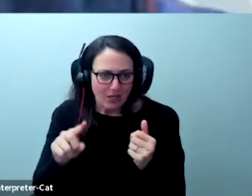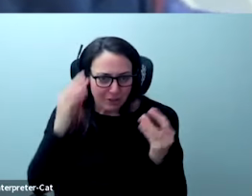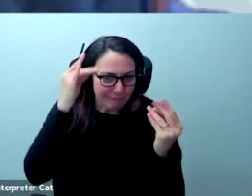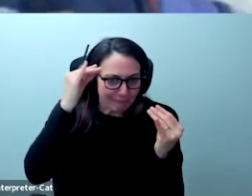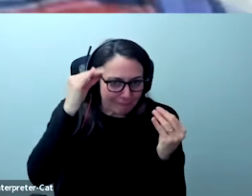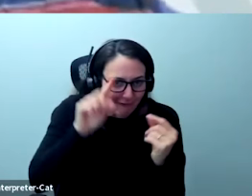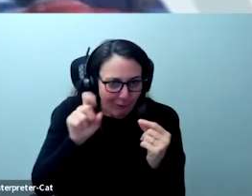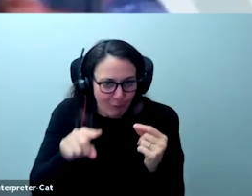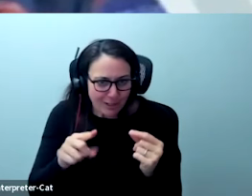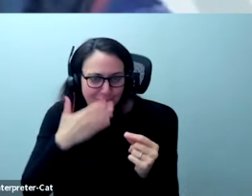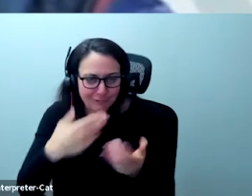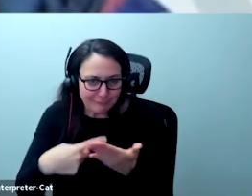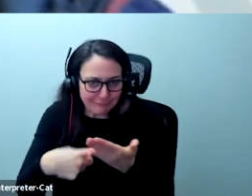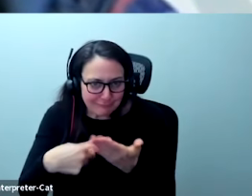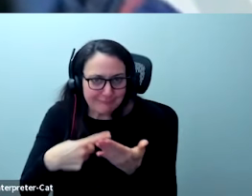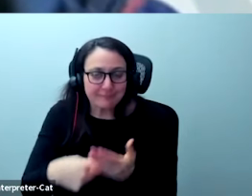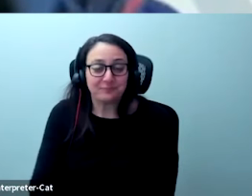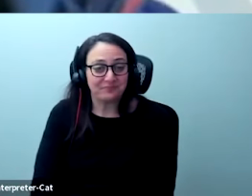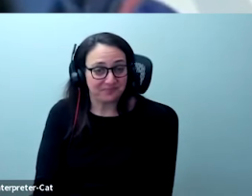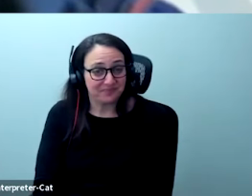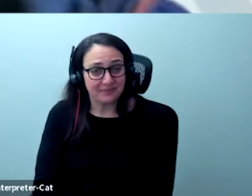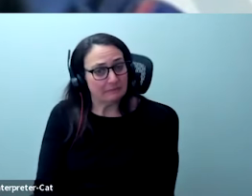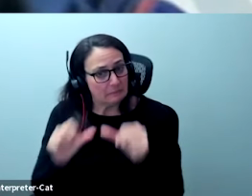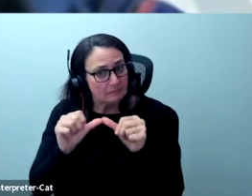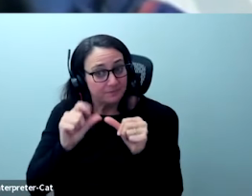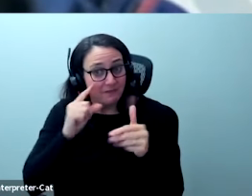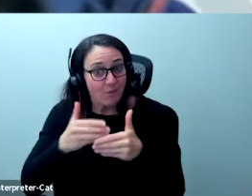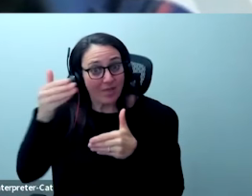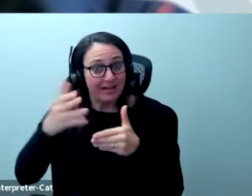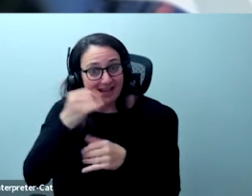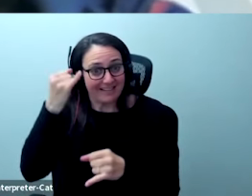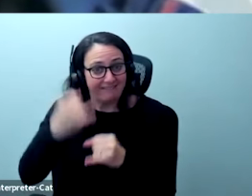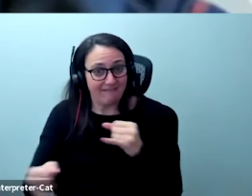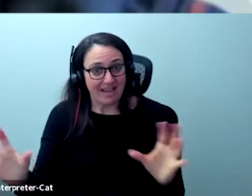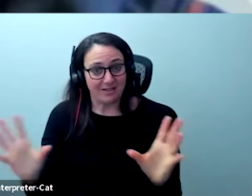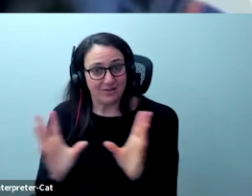and great discussion. So for everyone, stay tuned for the next and final session of the day,